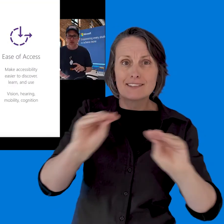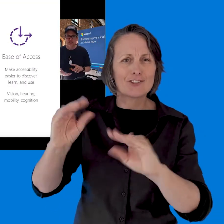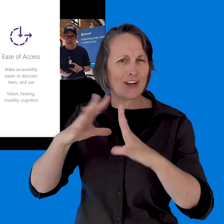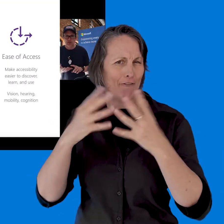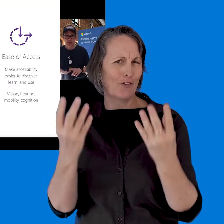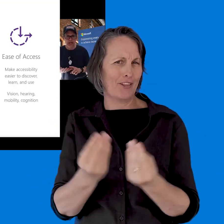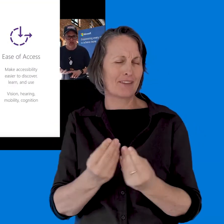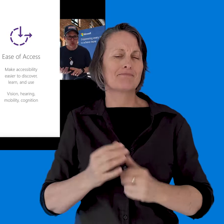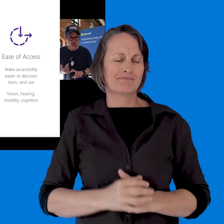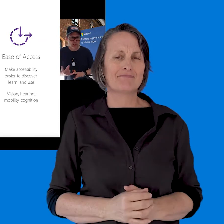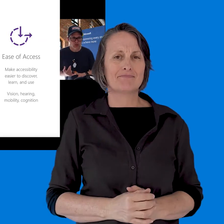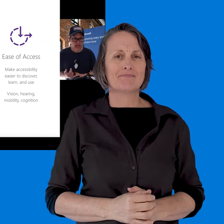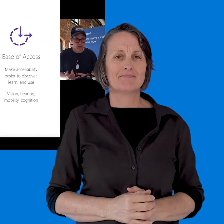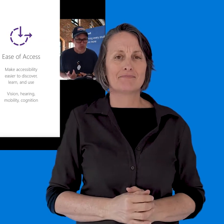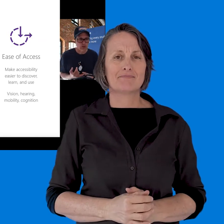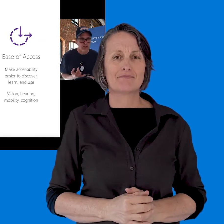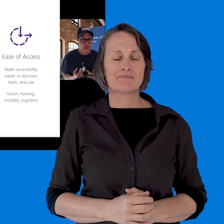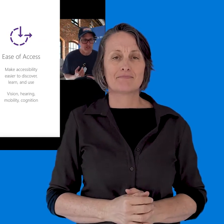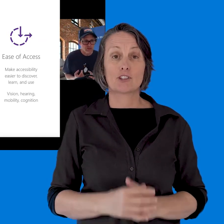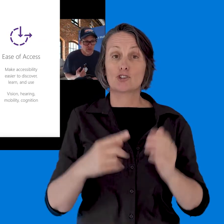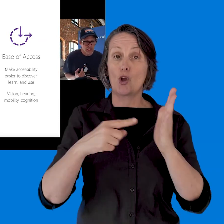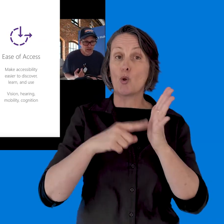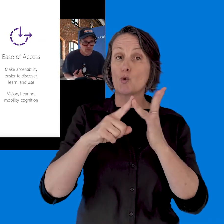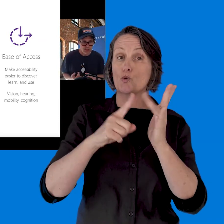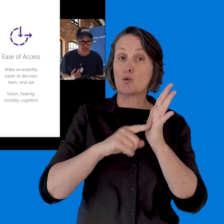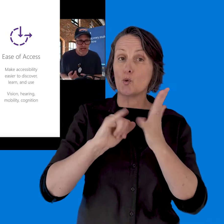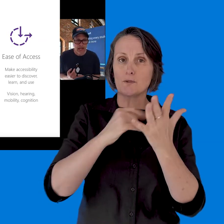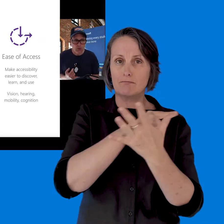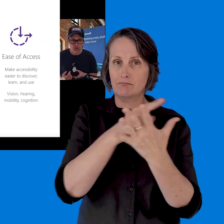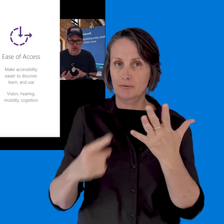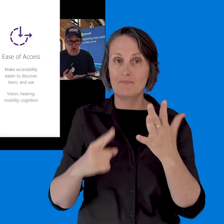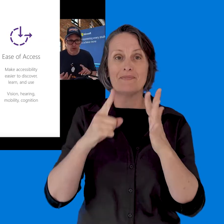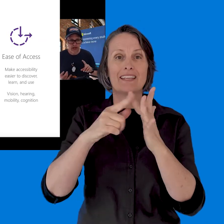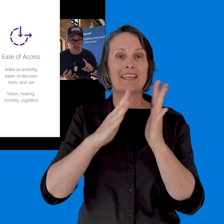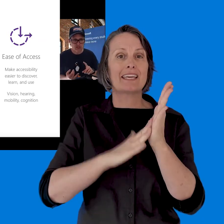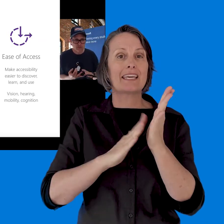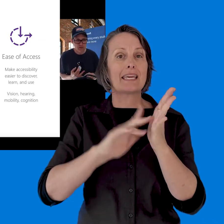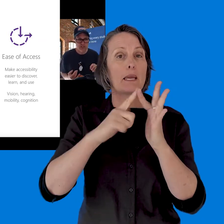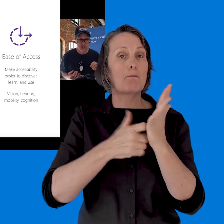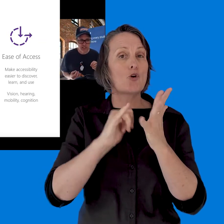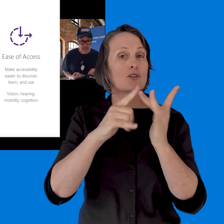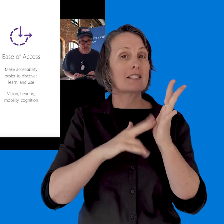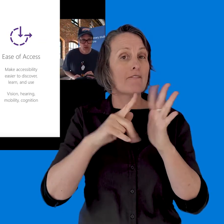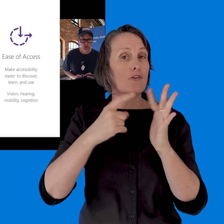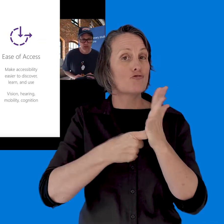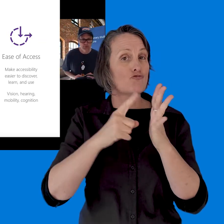So some of the main tools we looked at, we looked at the immersive reader, which is gonna help you with comprehension, fluency and decoding.